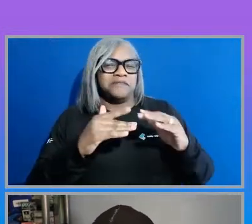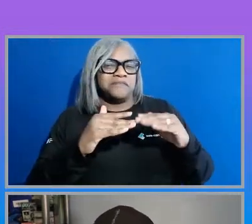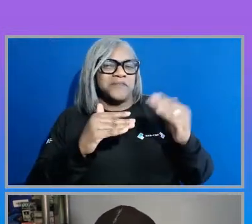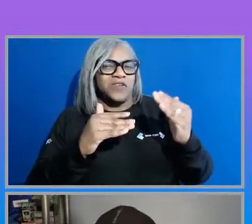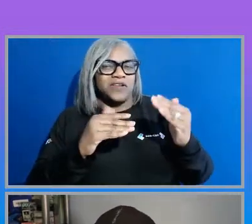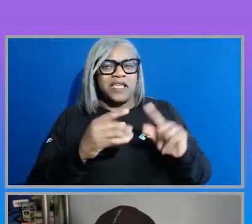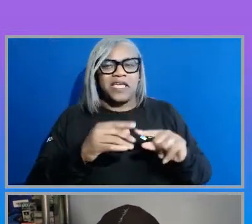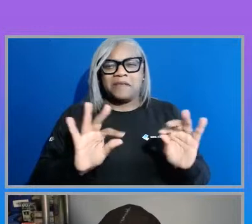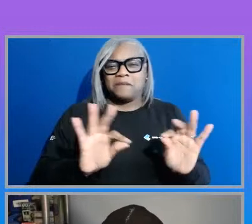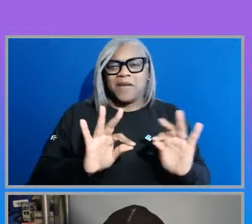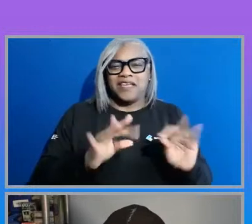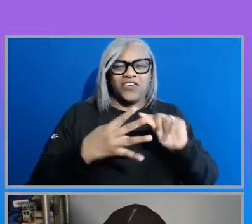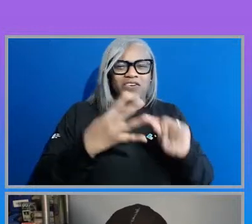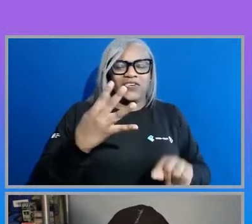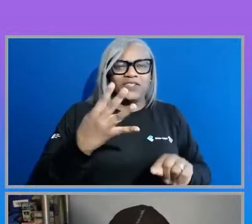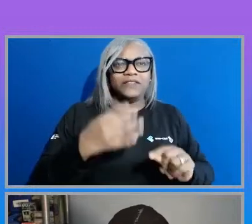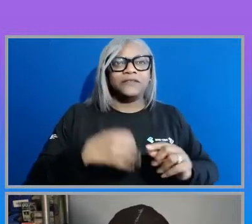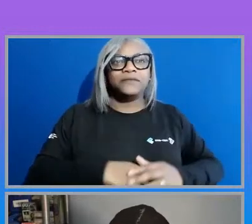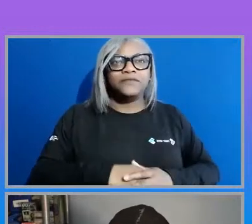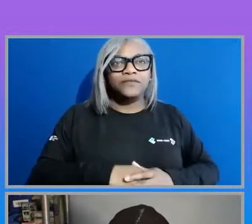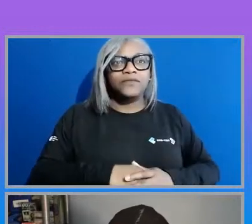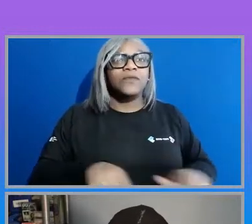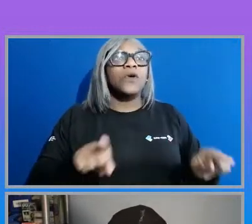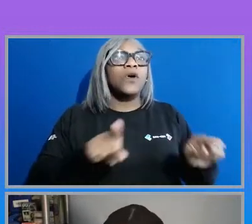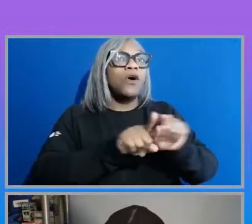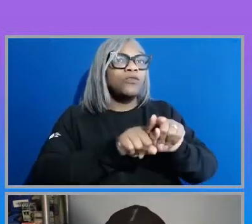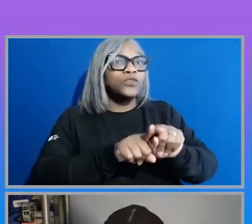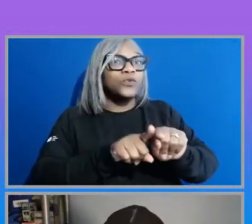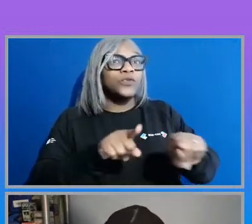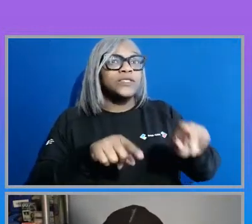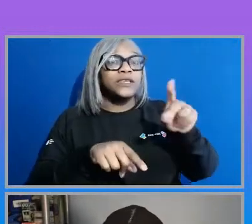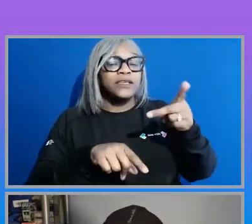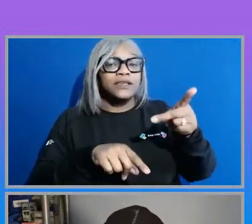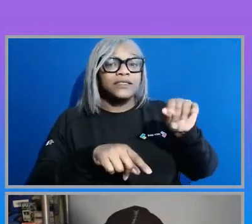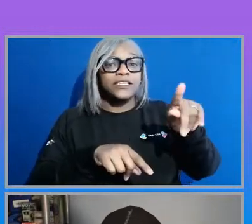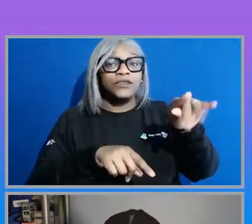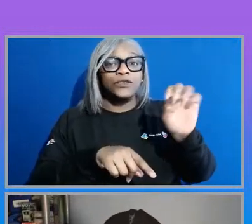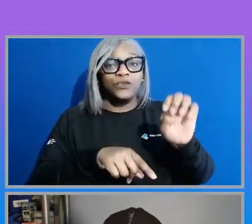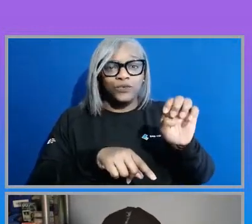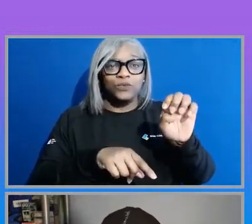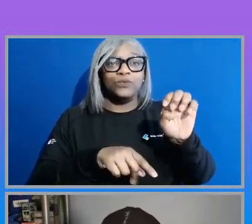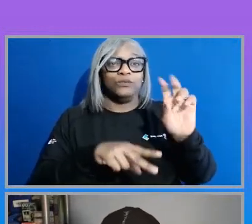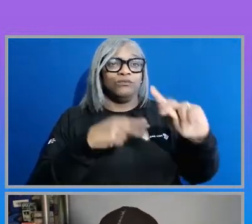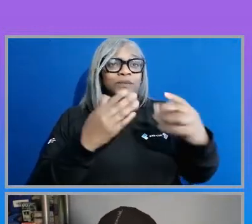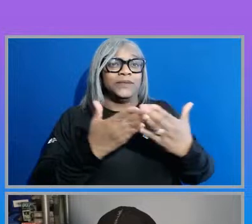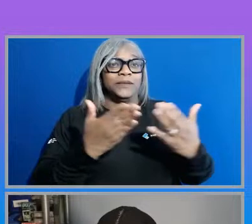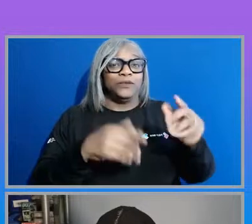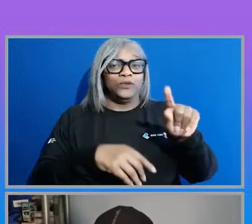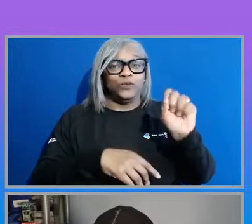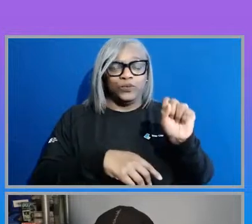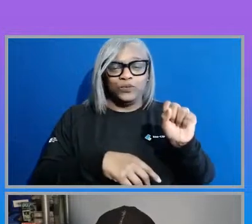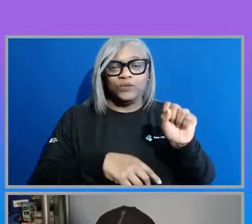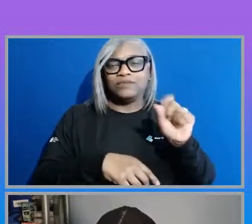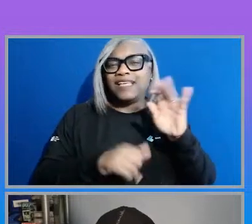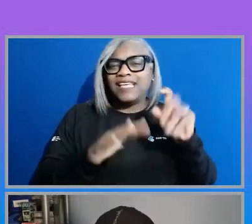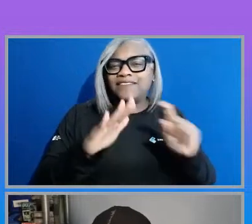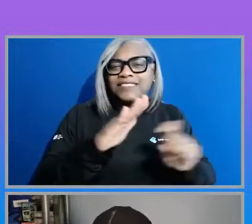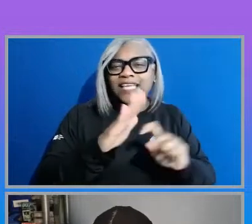these issues are deduplicated. So if you scan the same page or